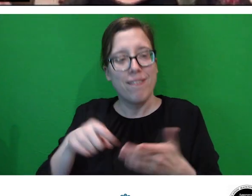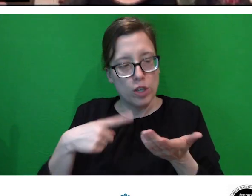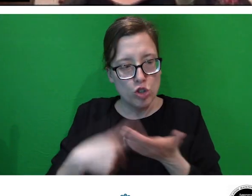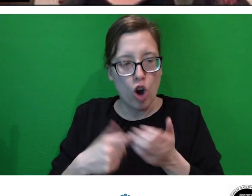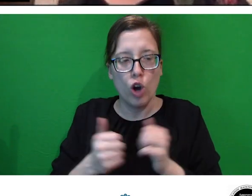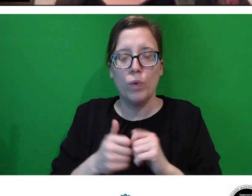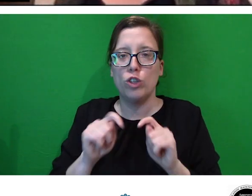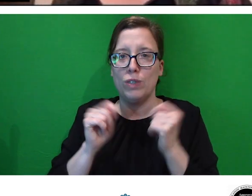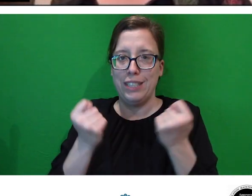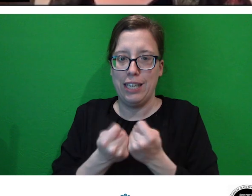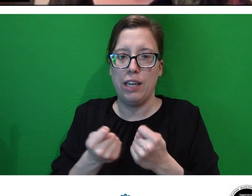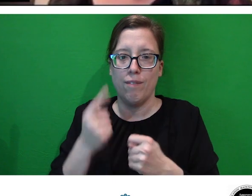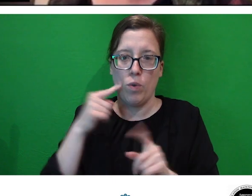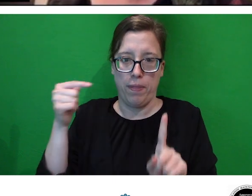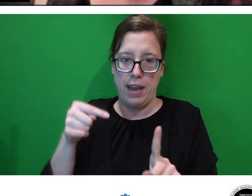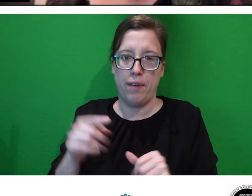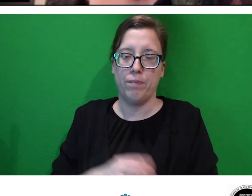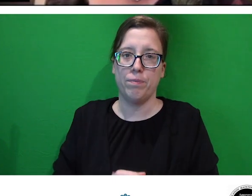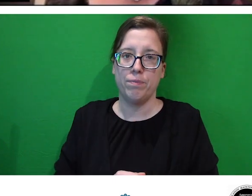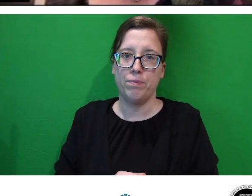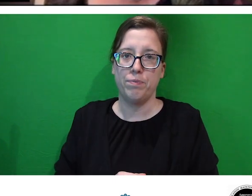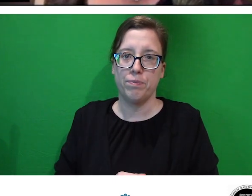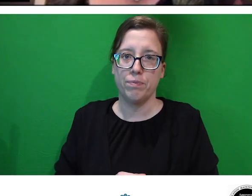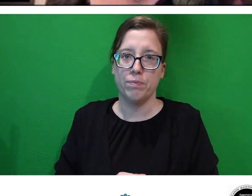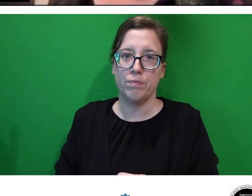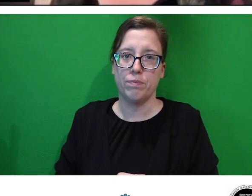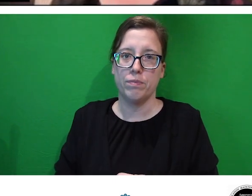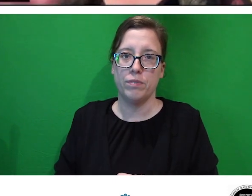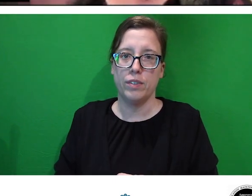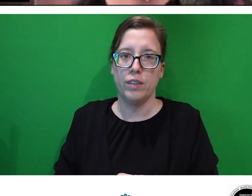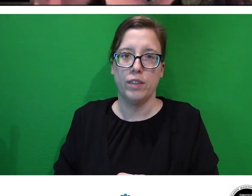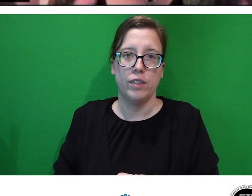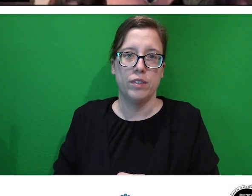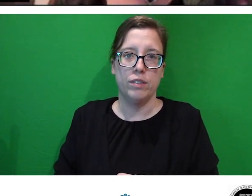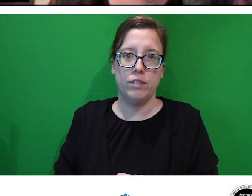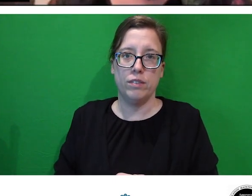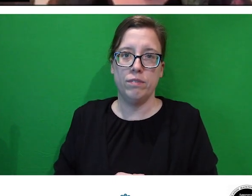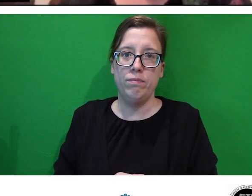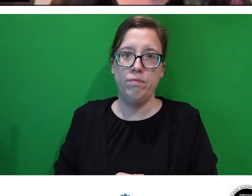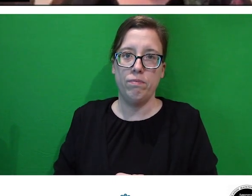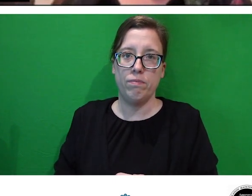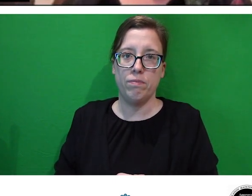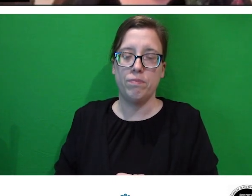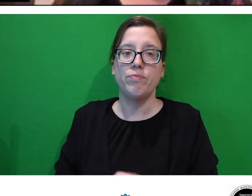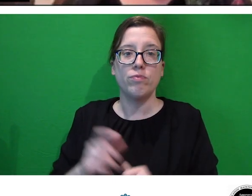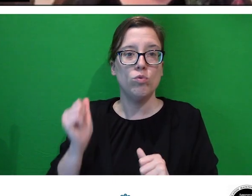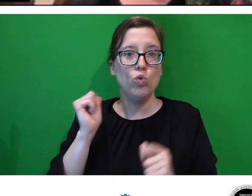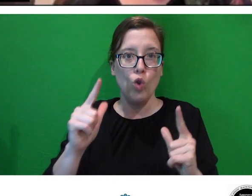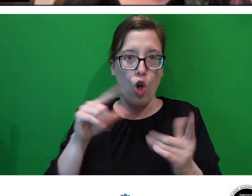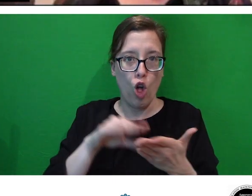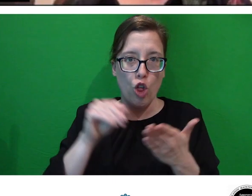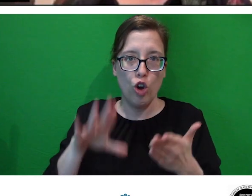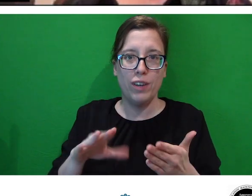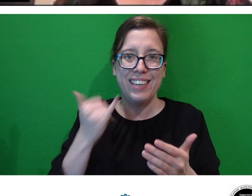They may be different than the enhancements we use in art and music. But you have to talk these things through as your teams.